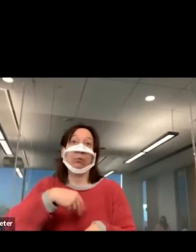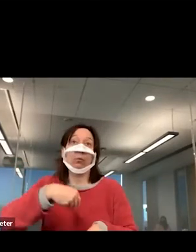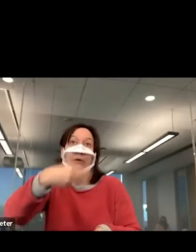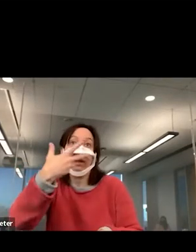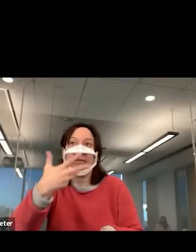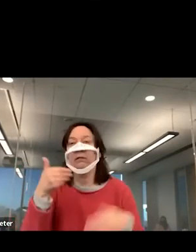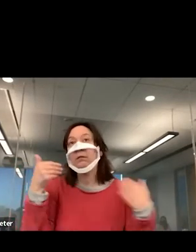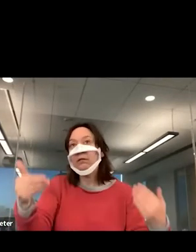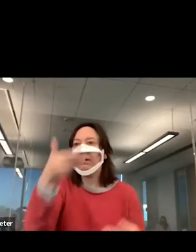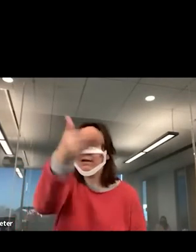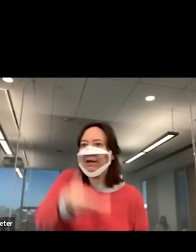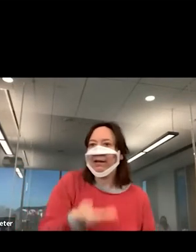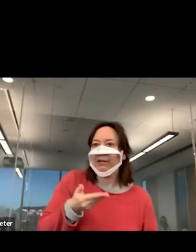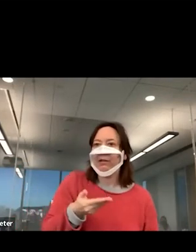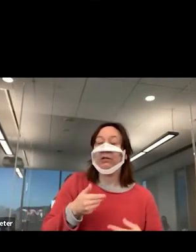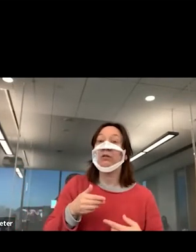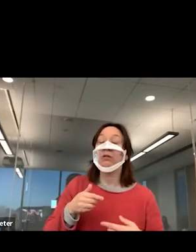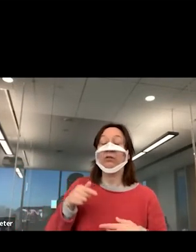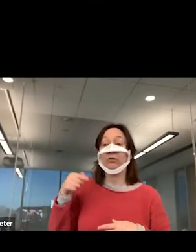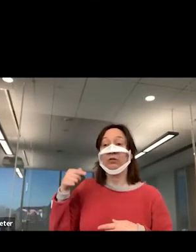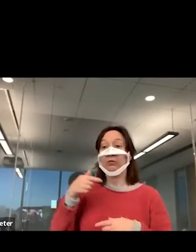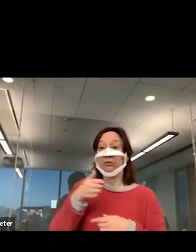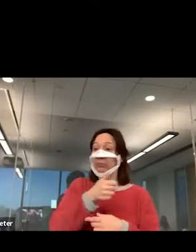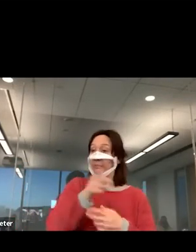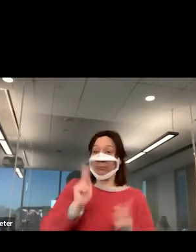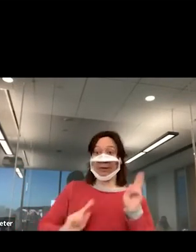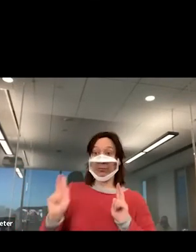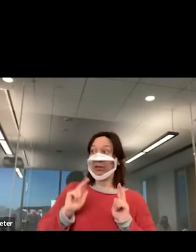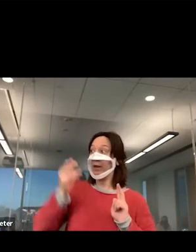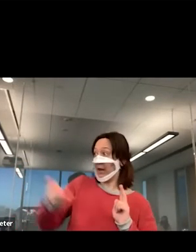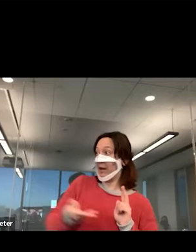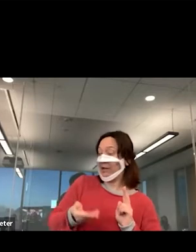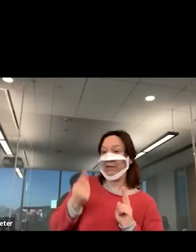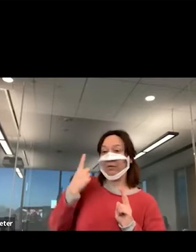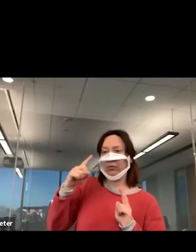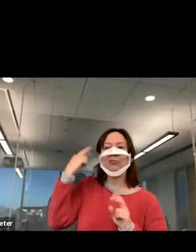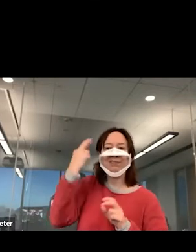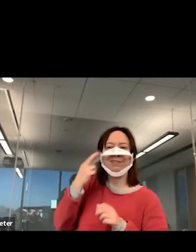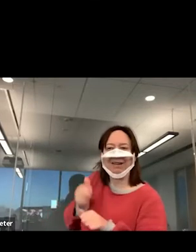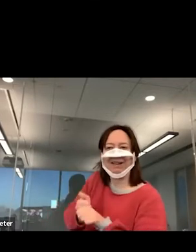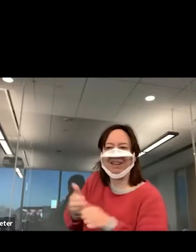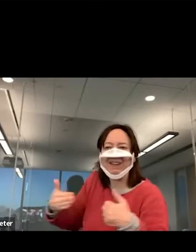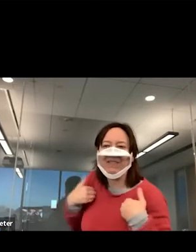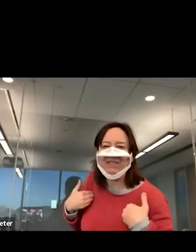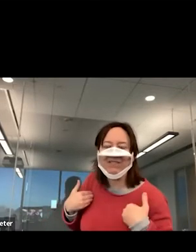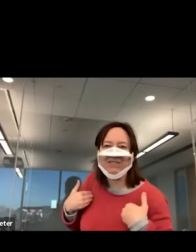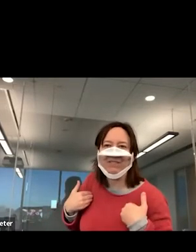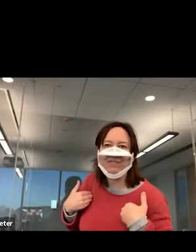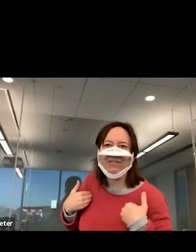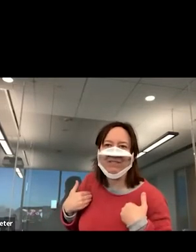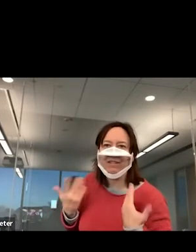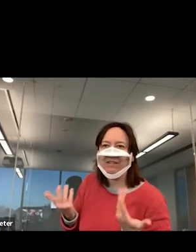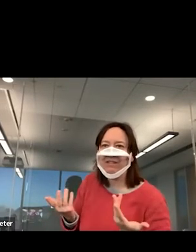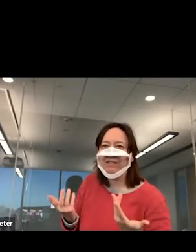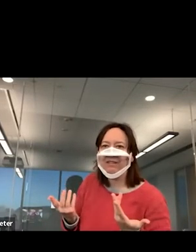you you get hired for you know a reason there's some reason that the the organization and i'm not